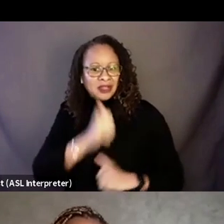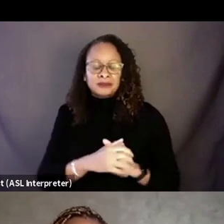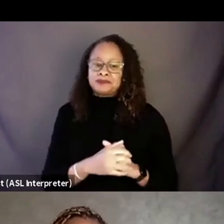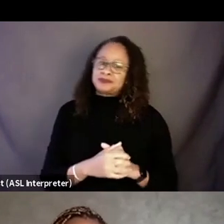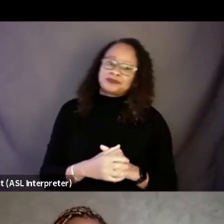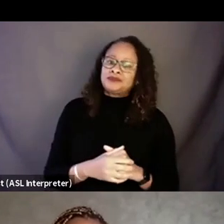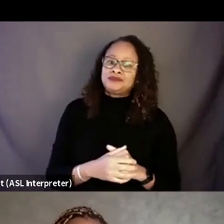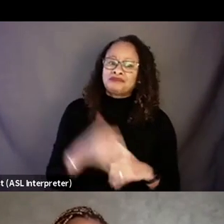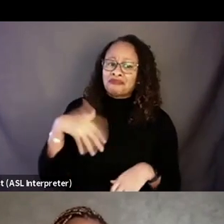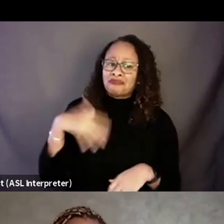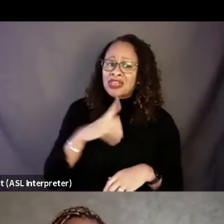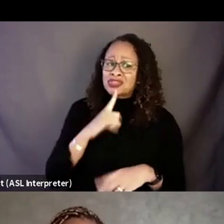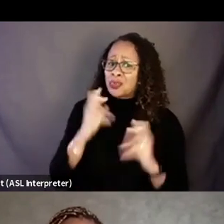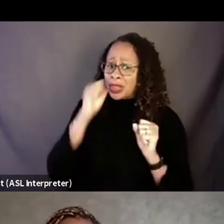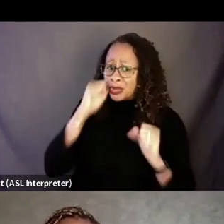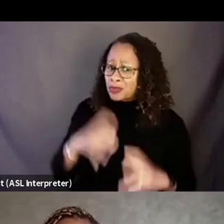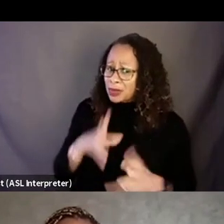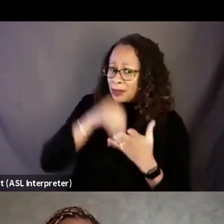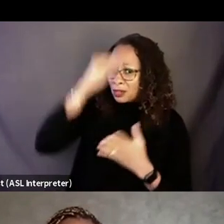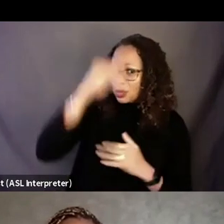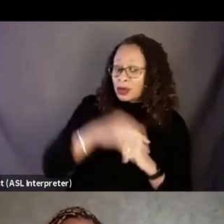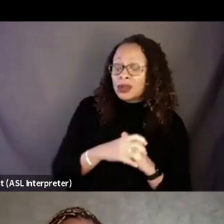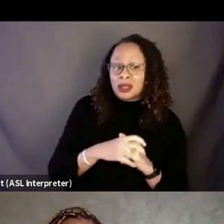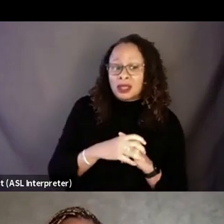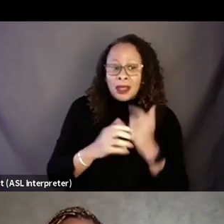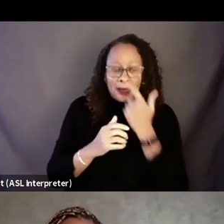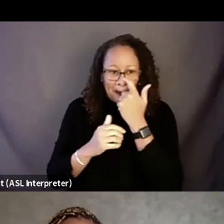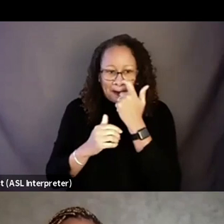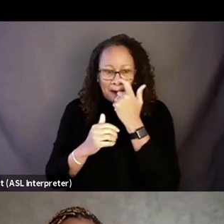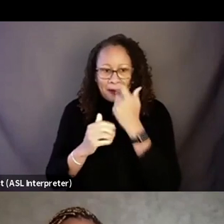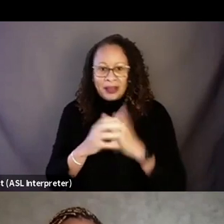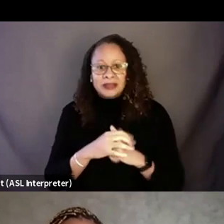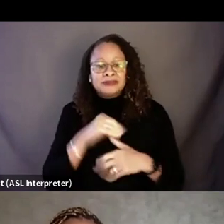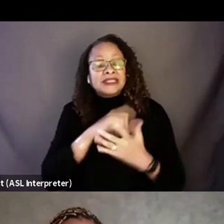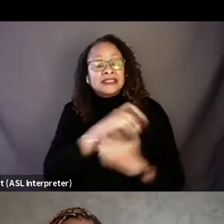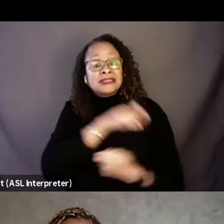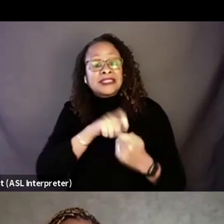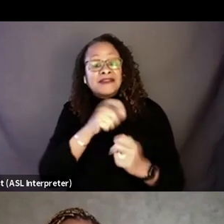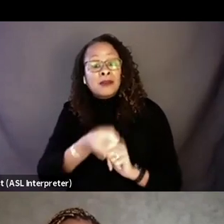Wow, that's really incredible to learn because in certain moments I could tell